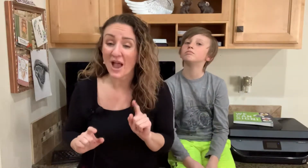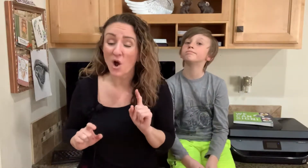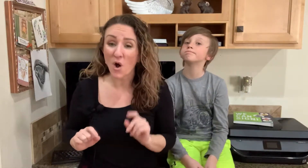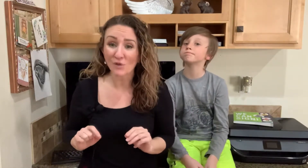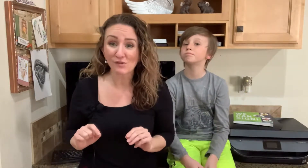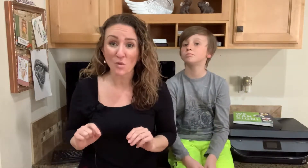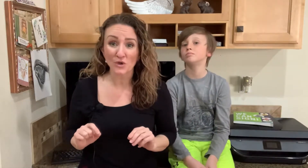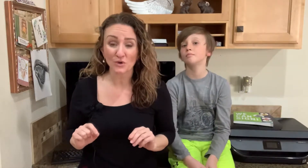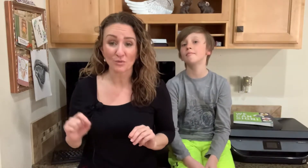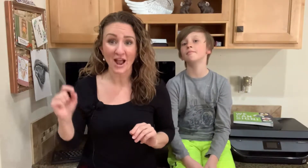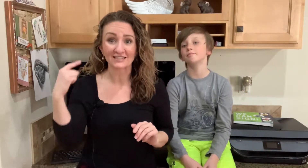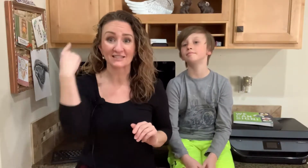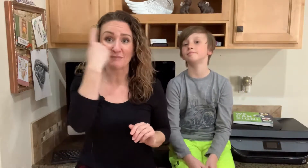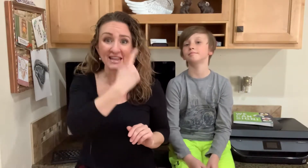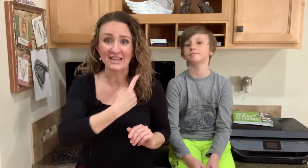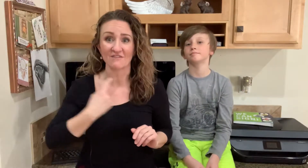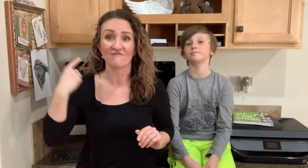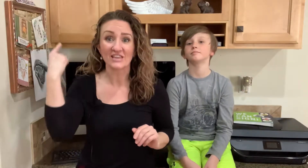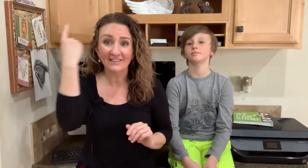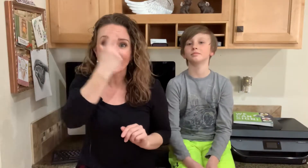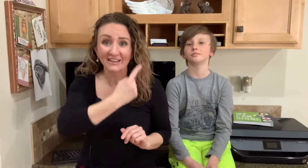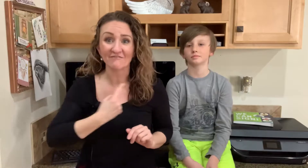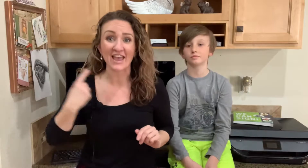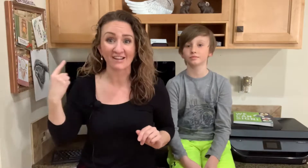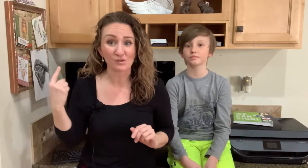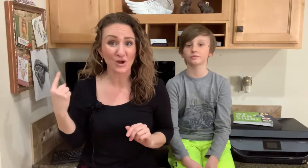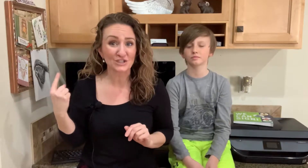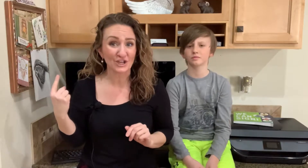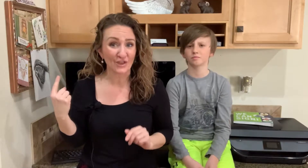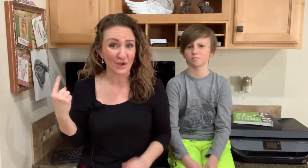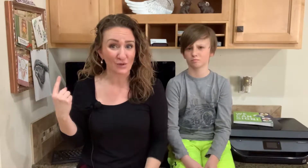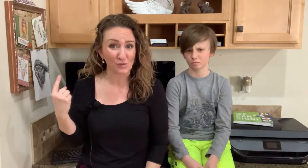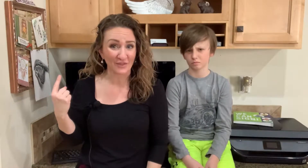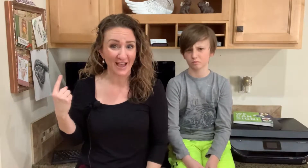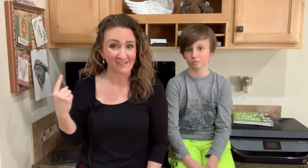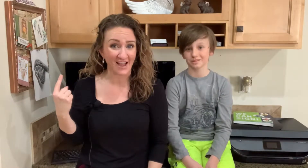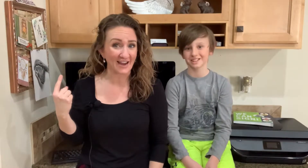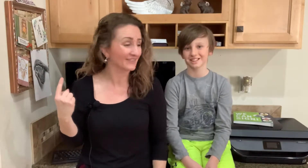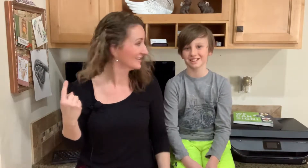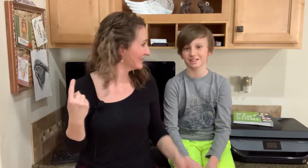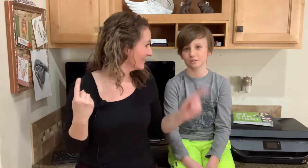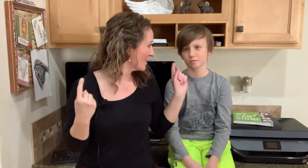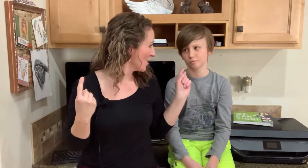I also want you practice making the feeling expression that goes with that sign.